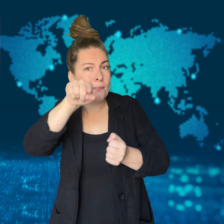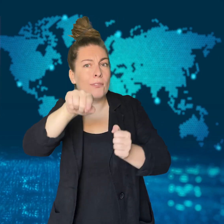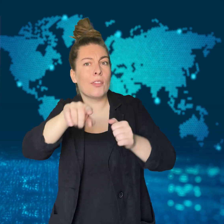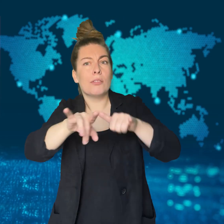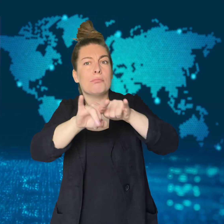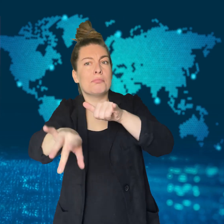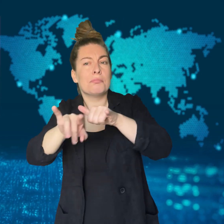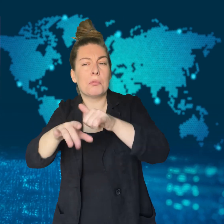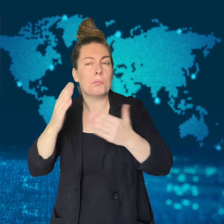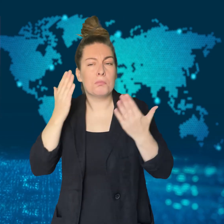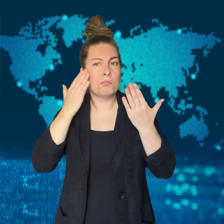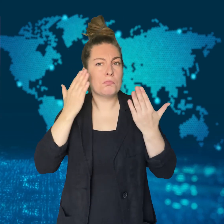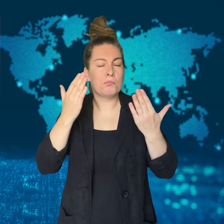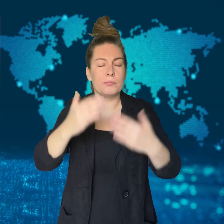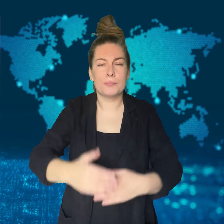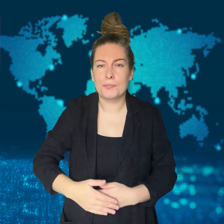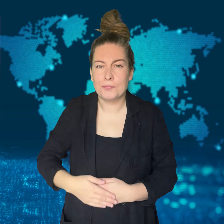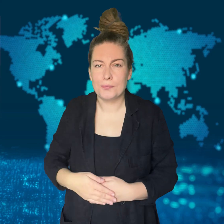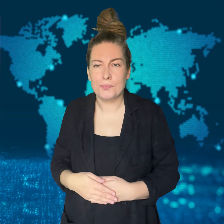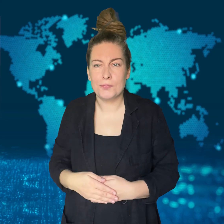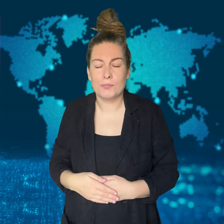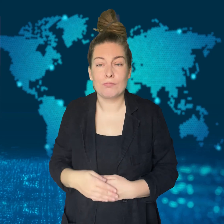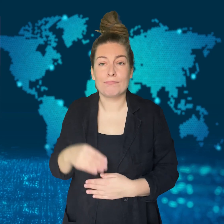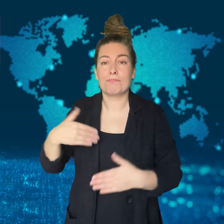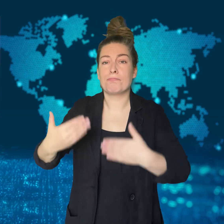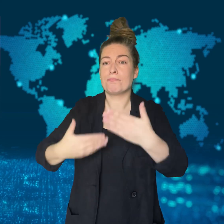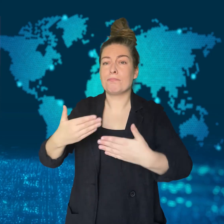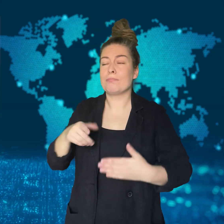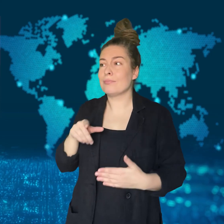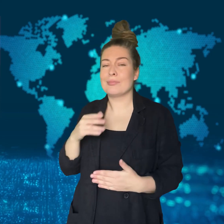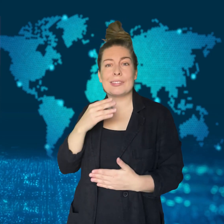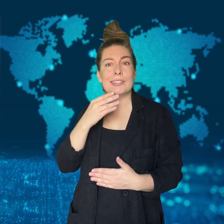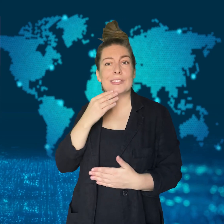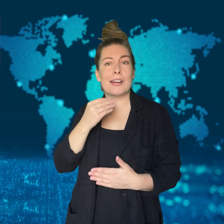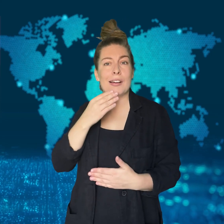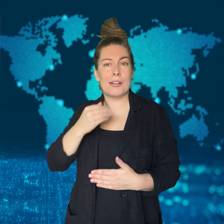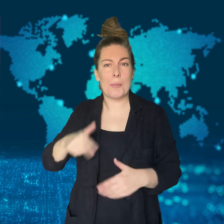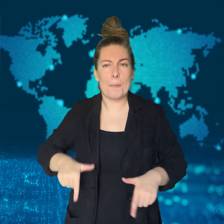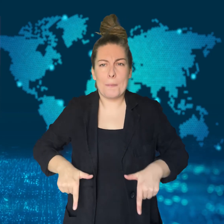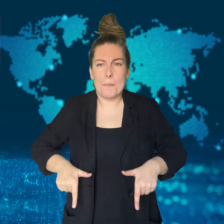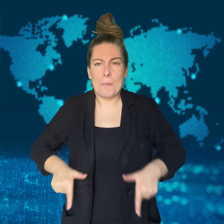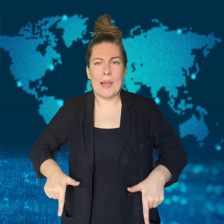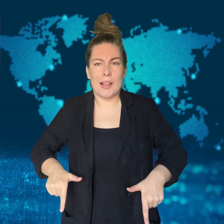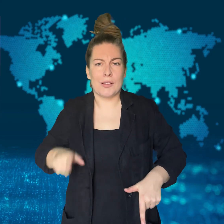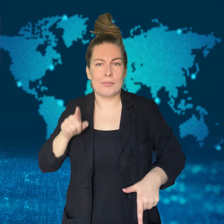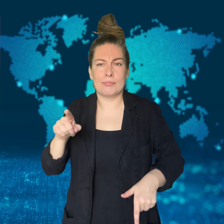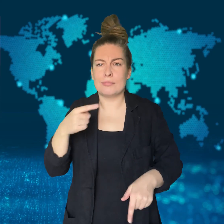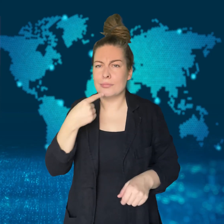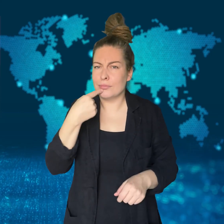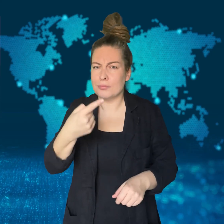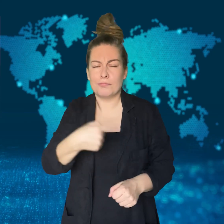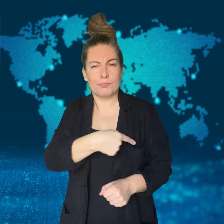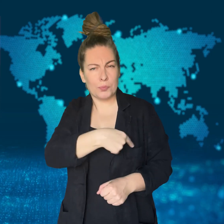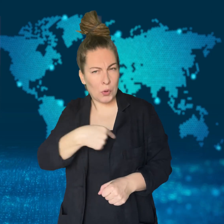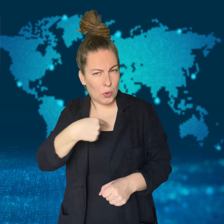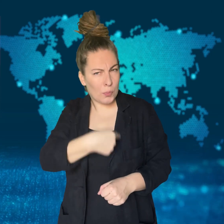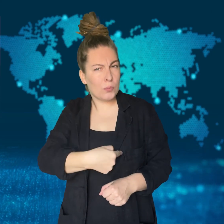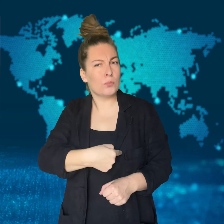Later, Israels Prime Minister did again vow to